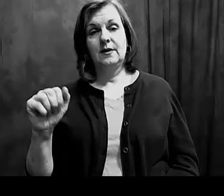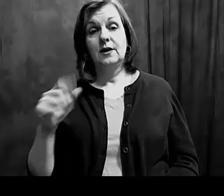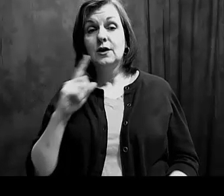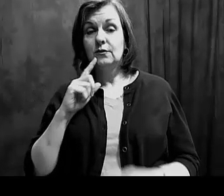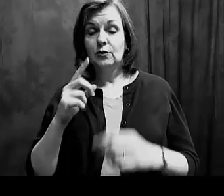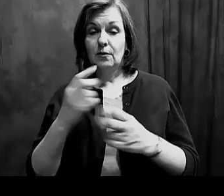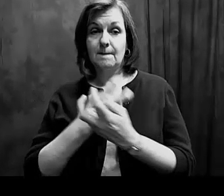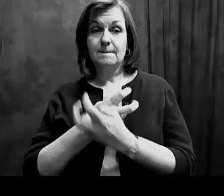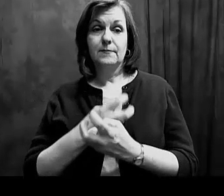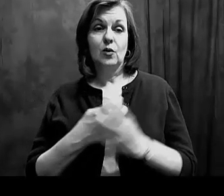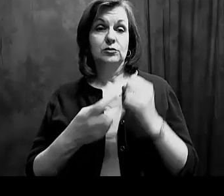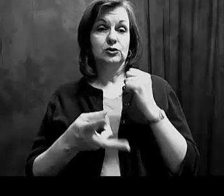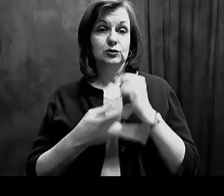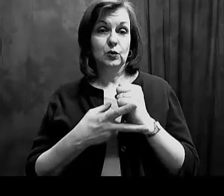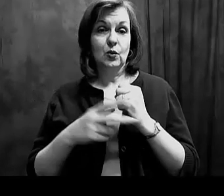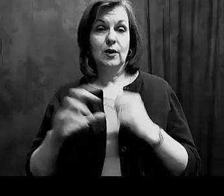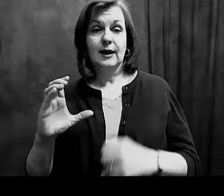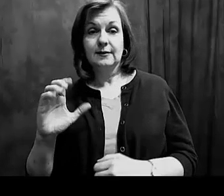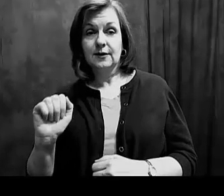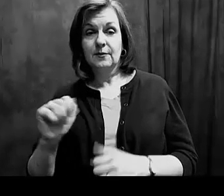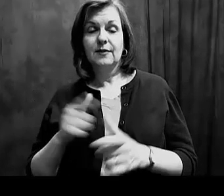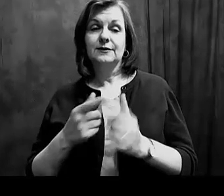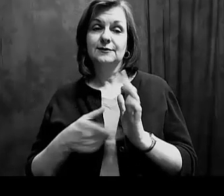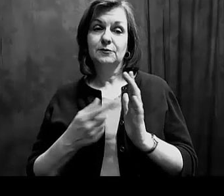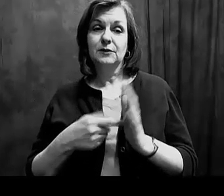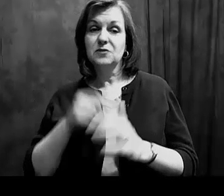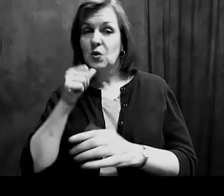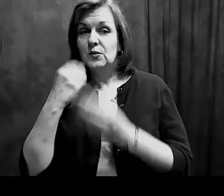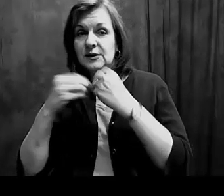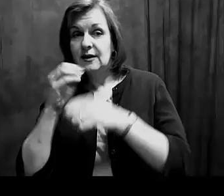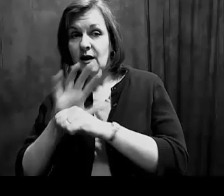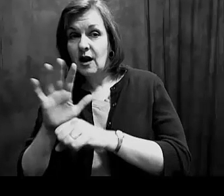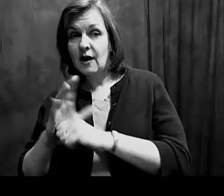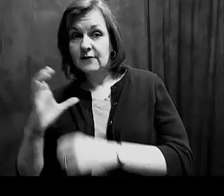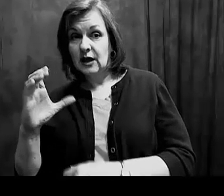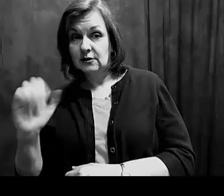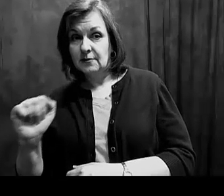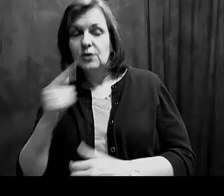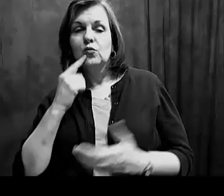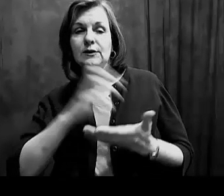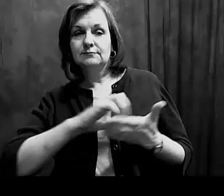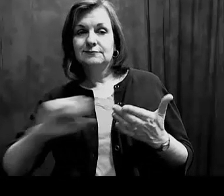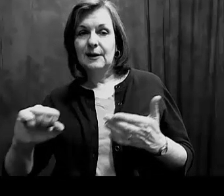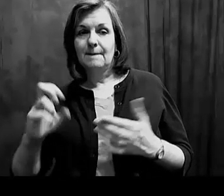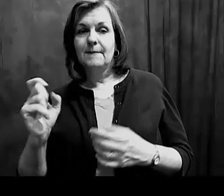but we're going to need to recycle it sometimes when you don't eat enough so that we can do muscle contractions